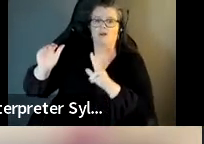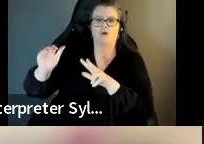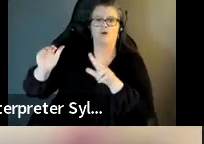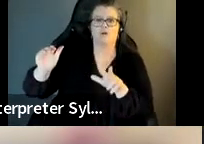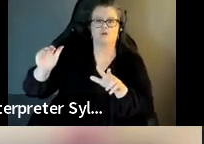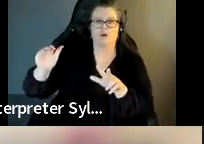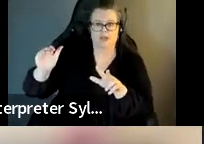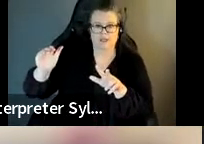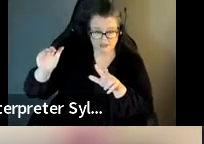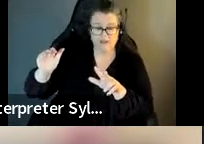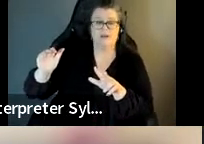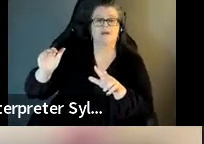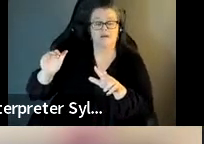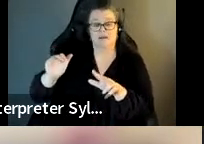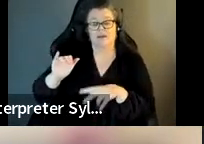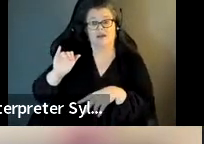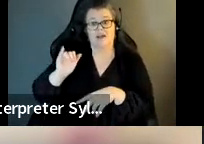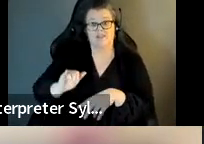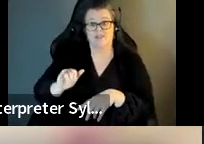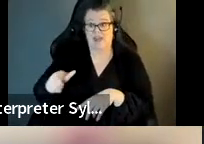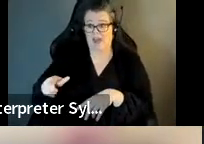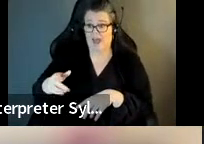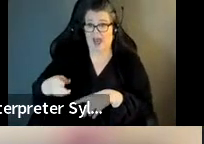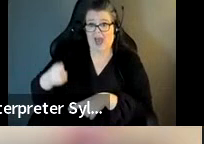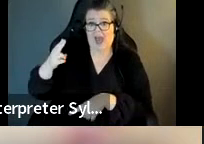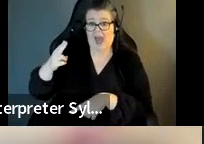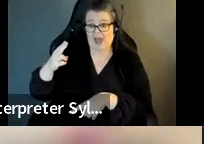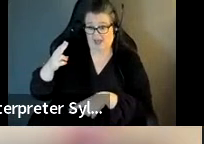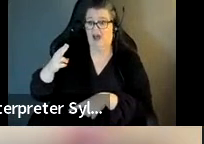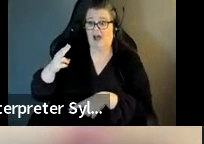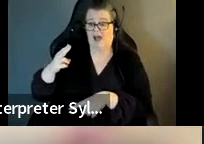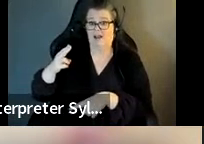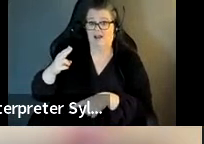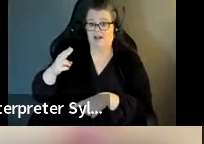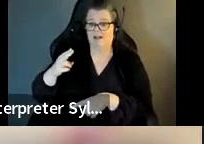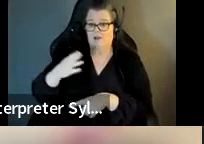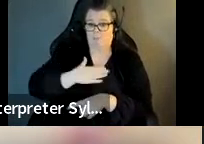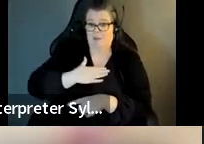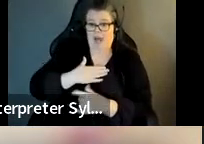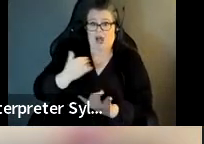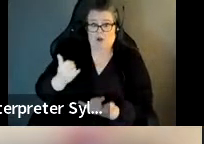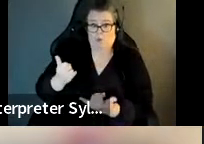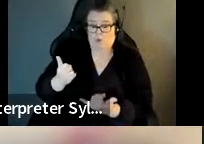This is the height of our seat today is collapsed height is 18 and three quarters.